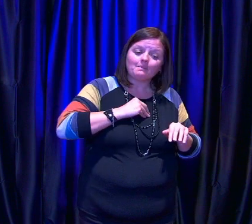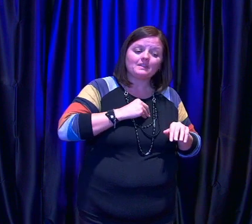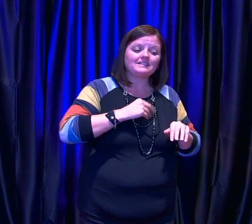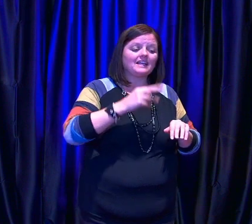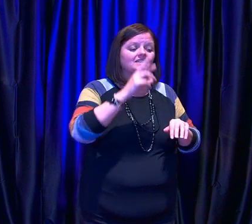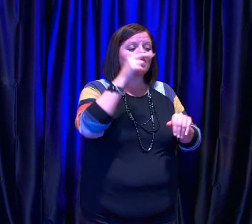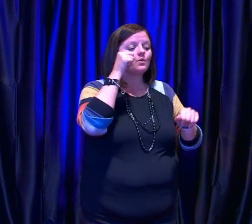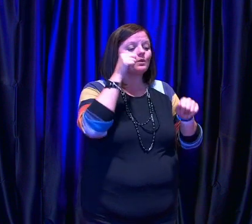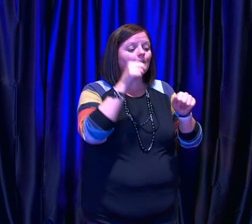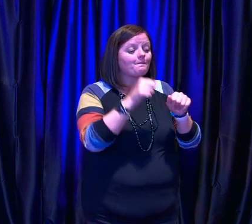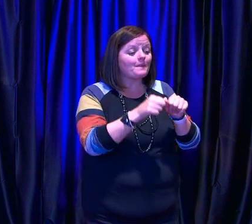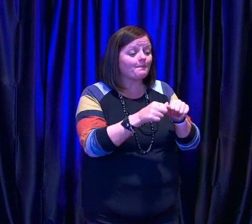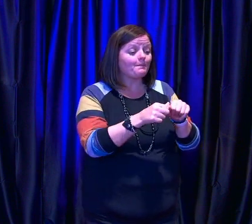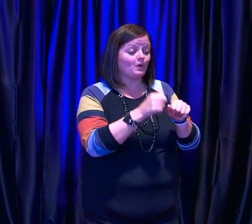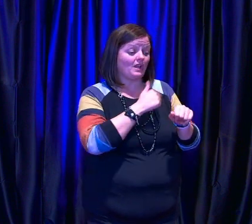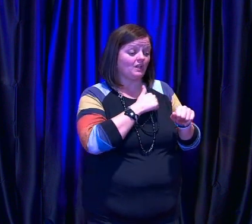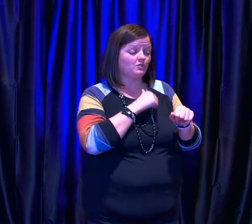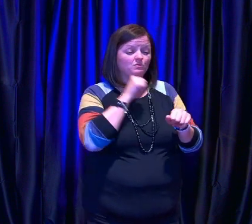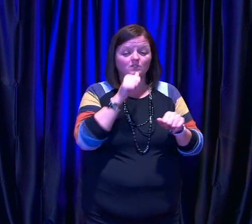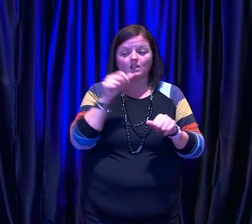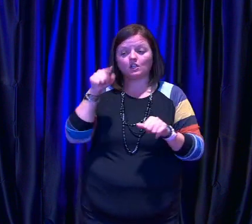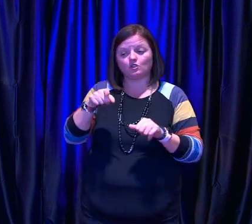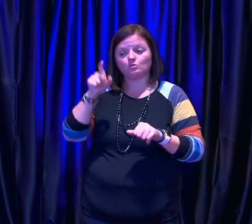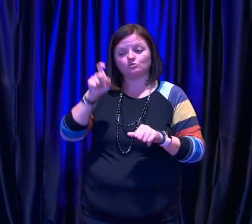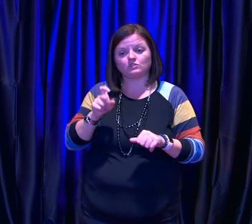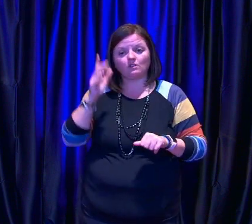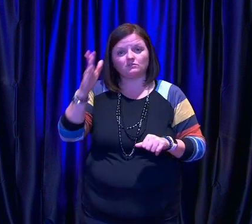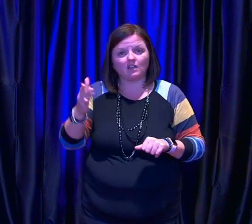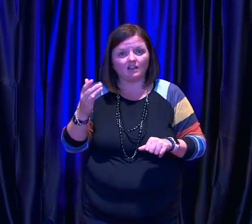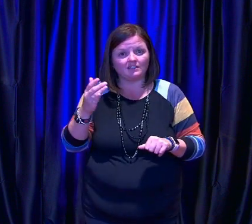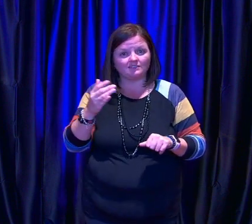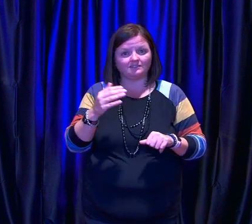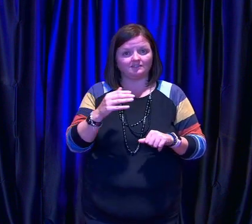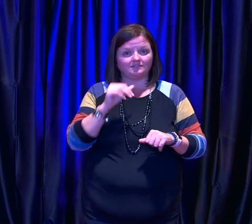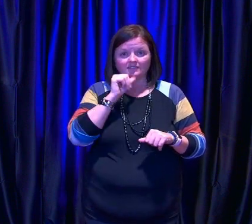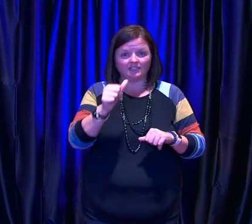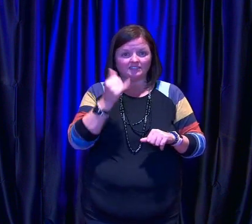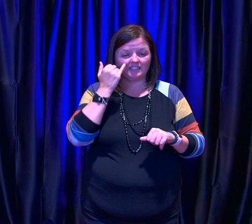you're operating your devotions that way you're missing the principle of it make